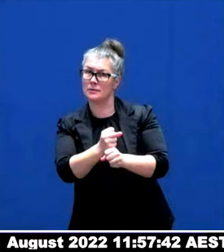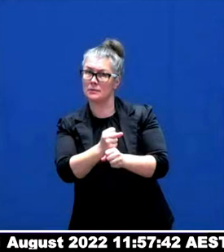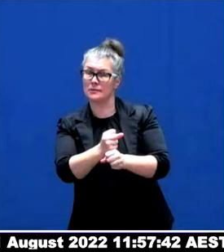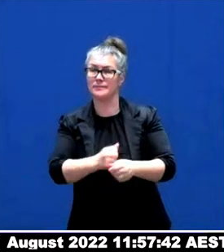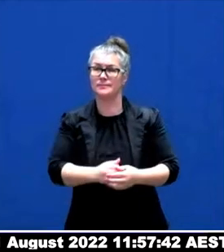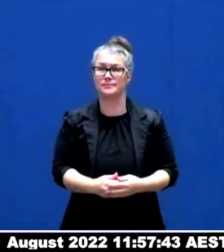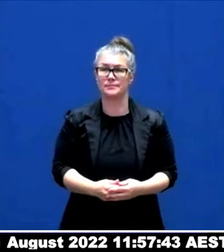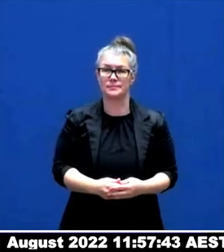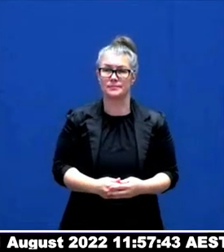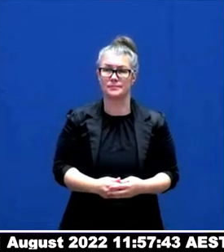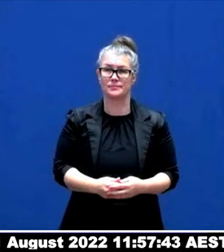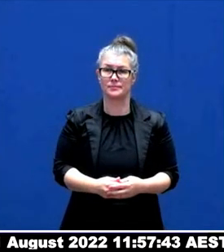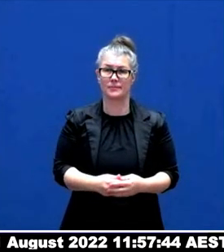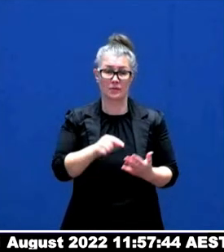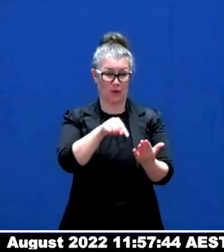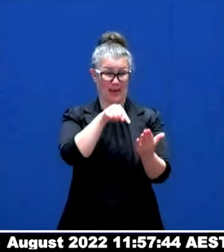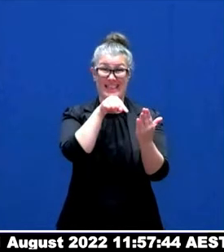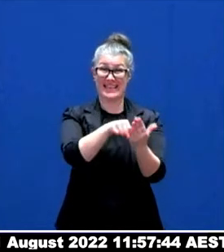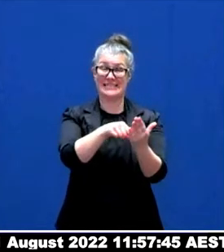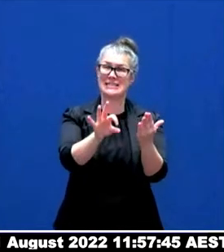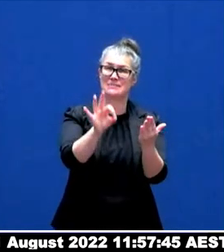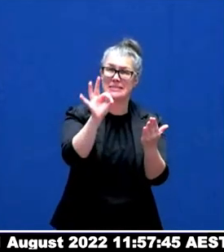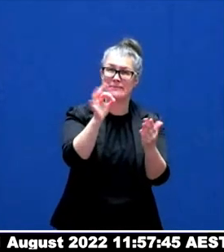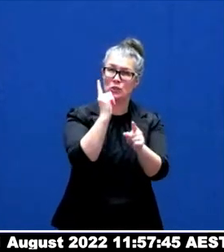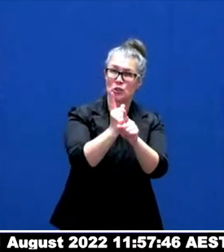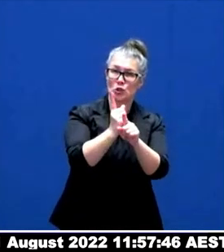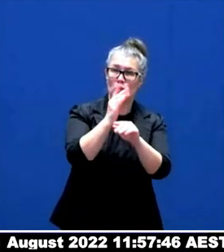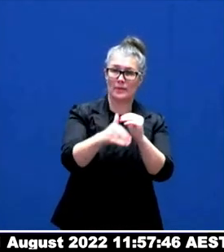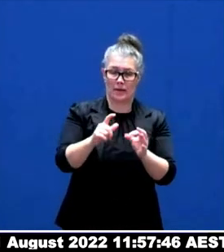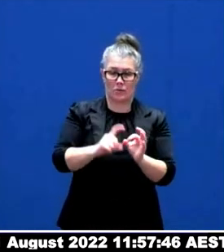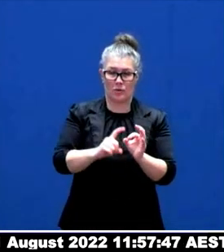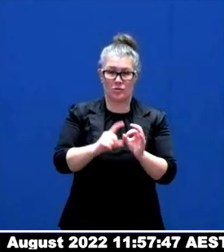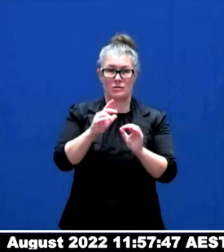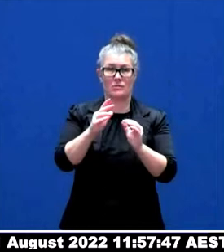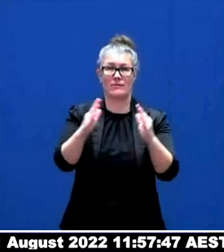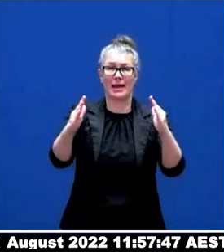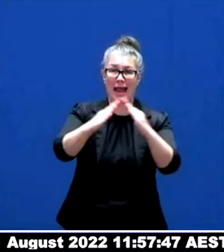So, this reference is specific into the question around housing and community infrastructure.